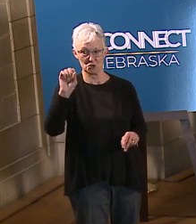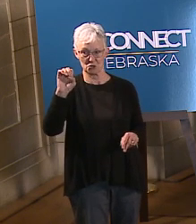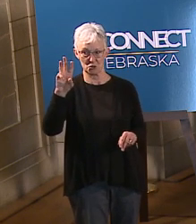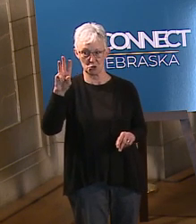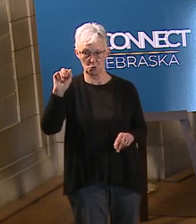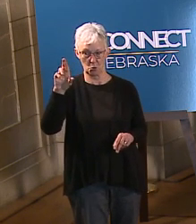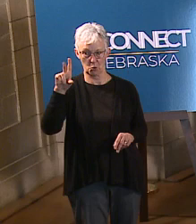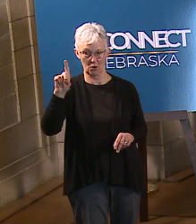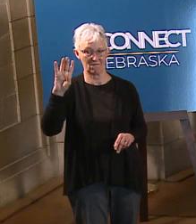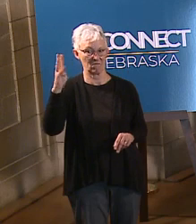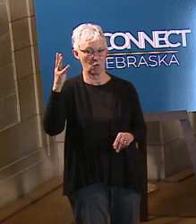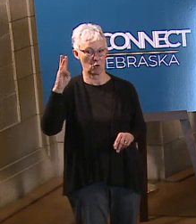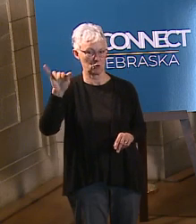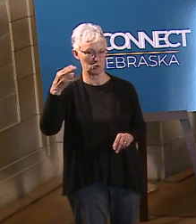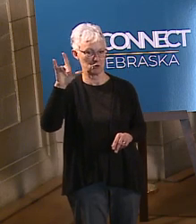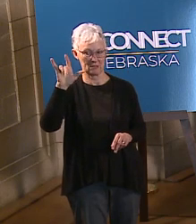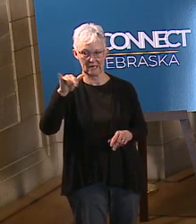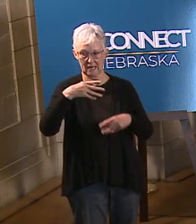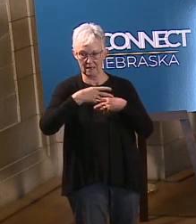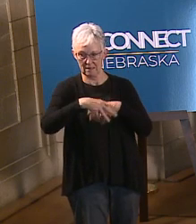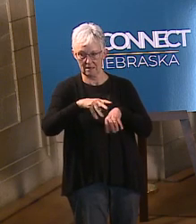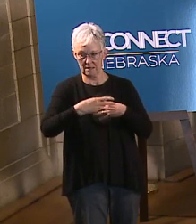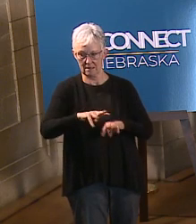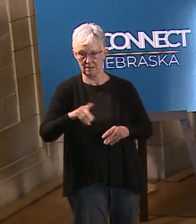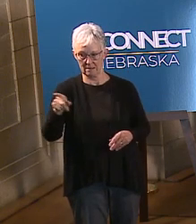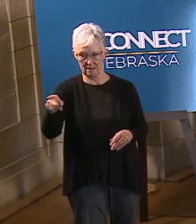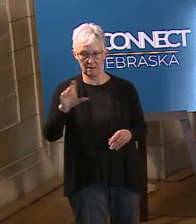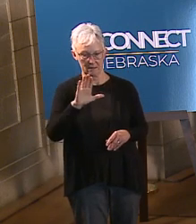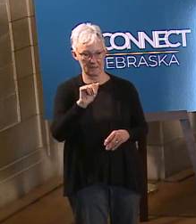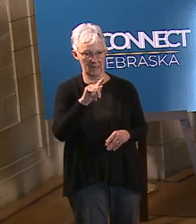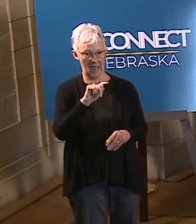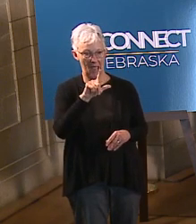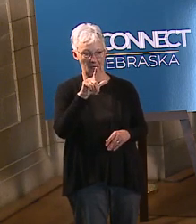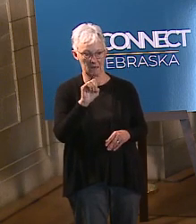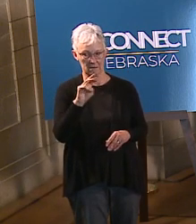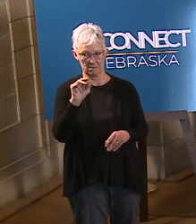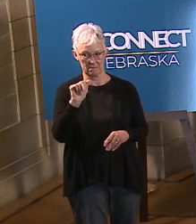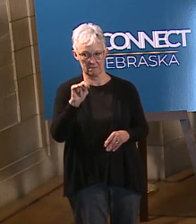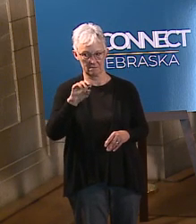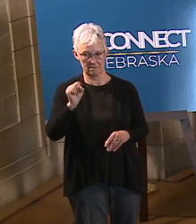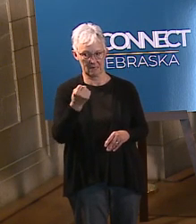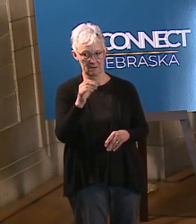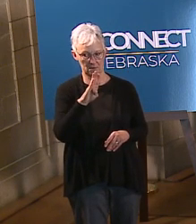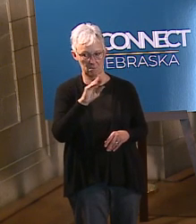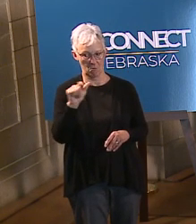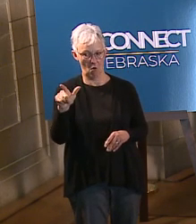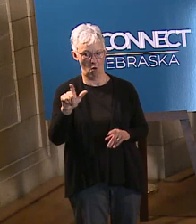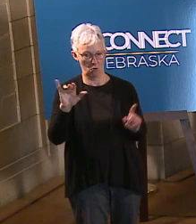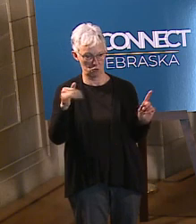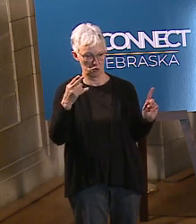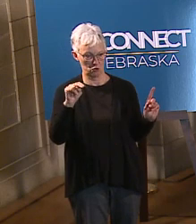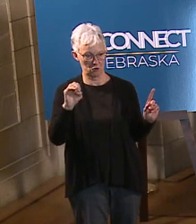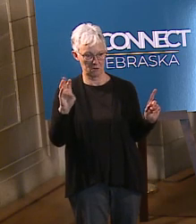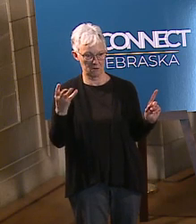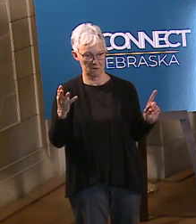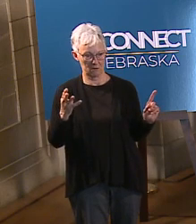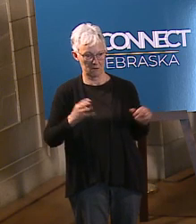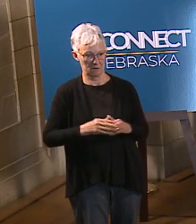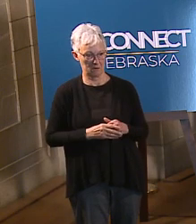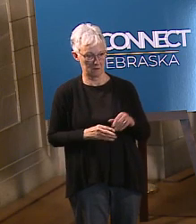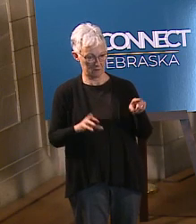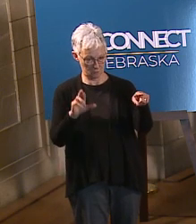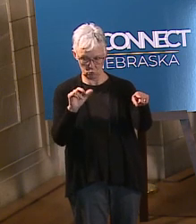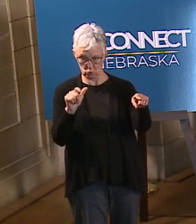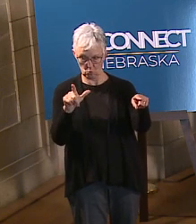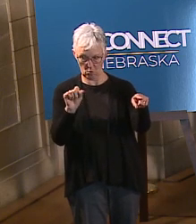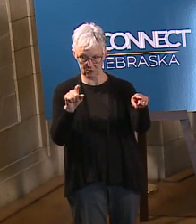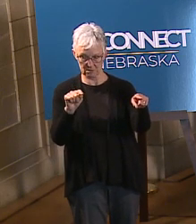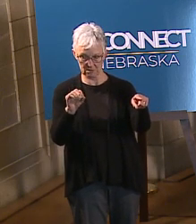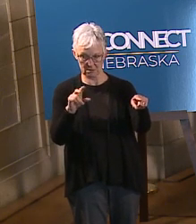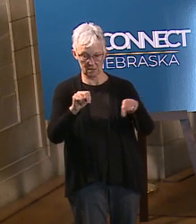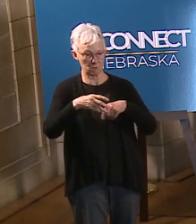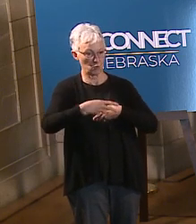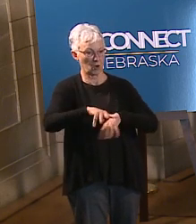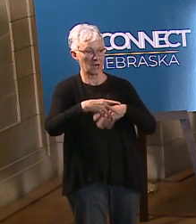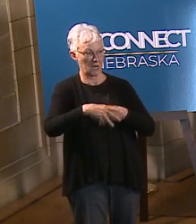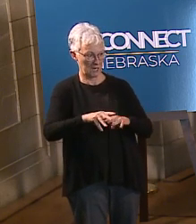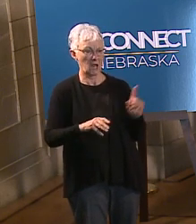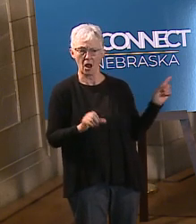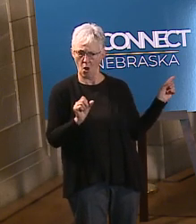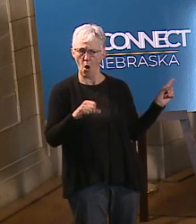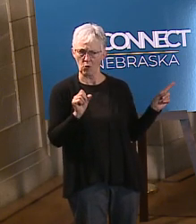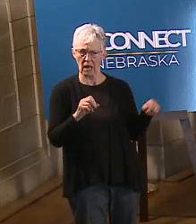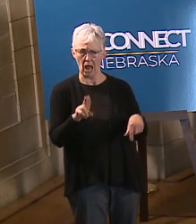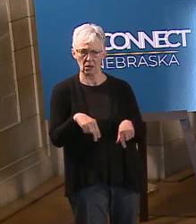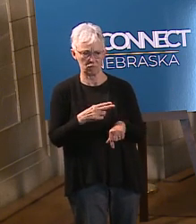THAT.